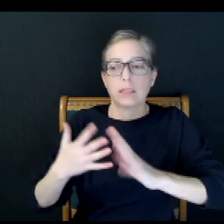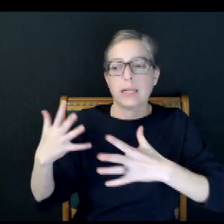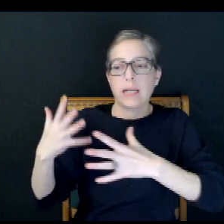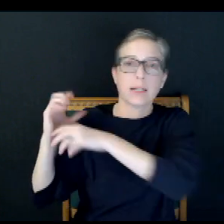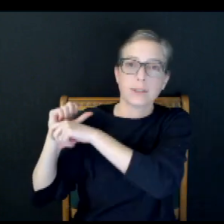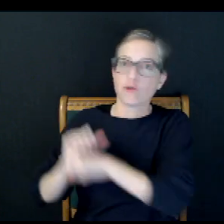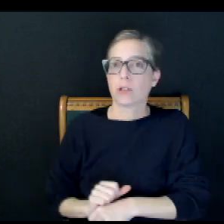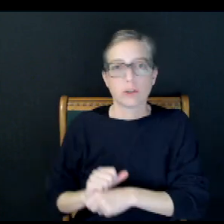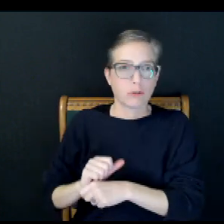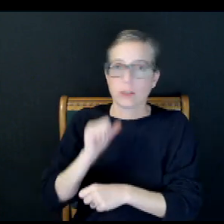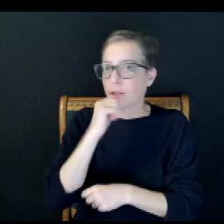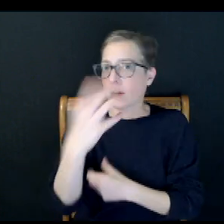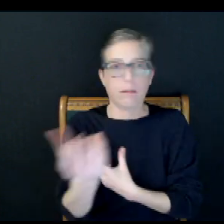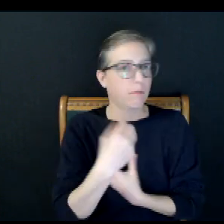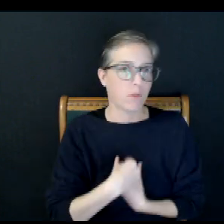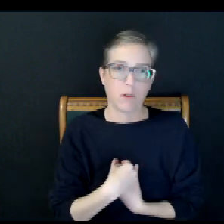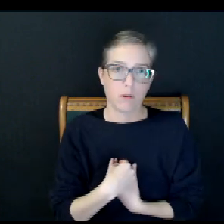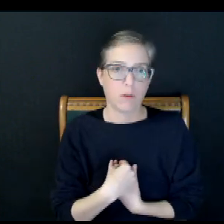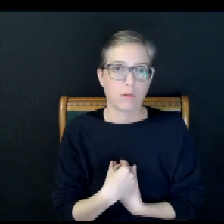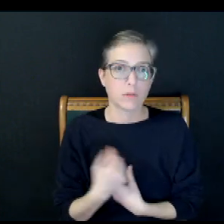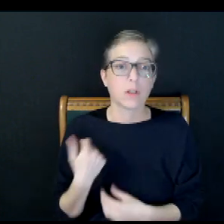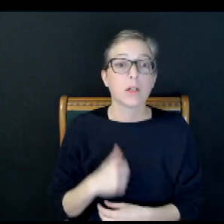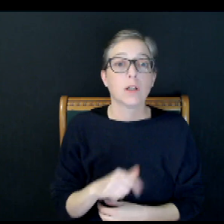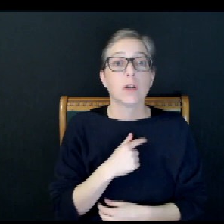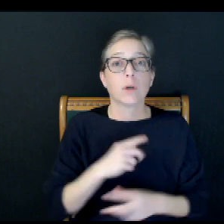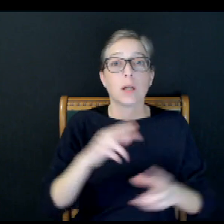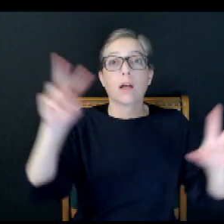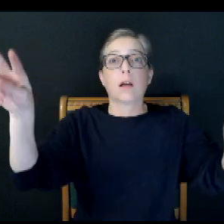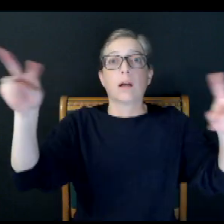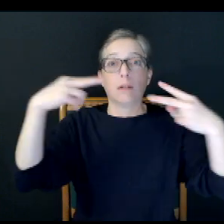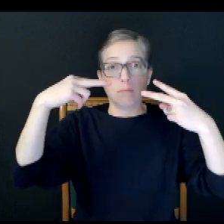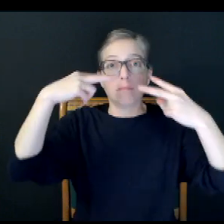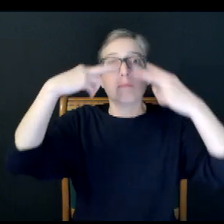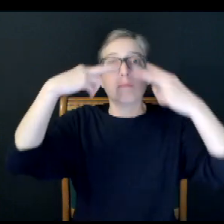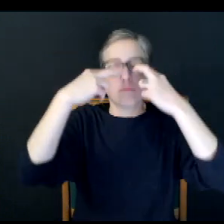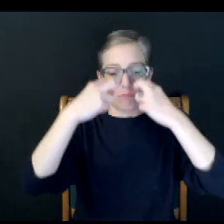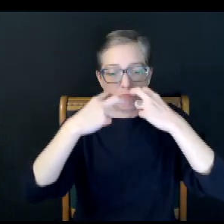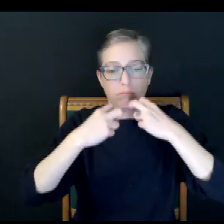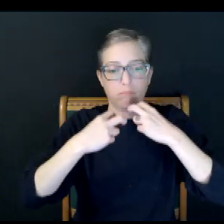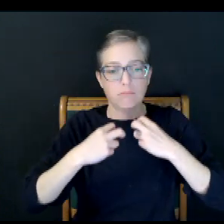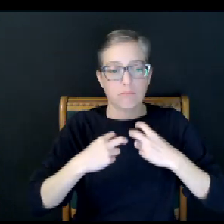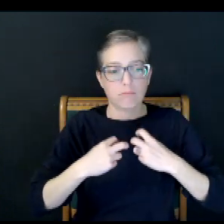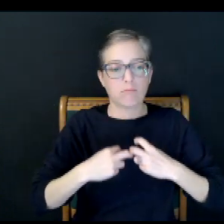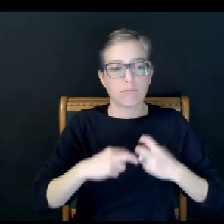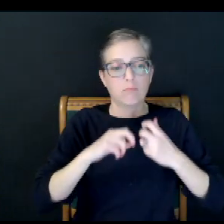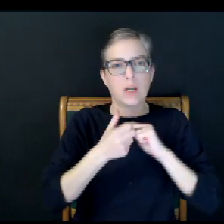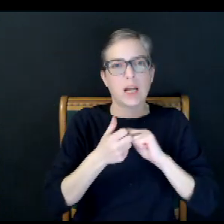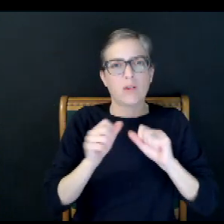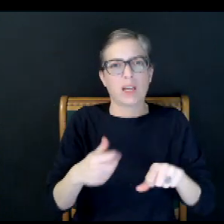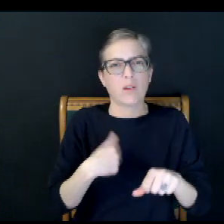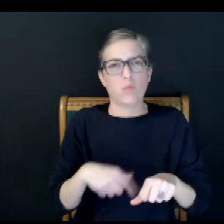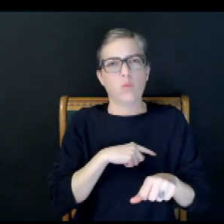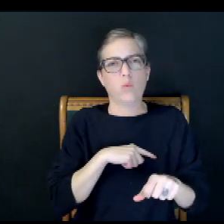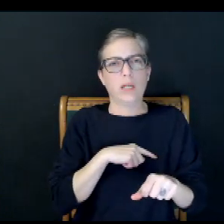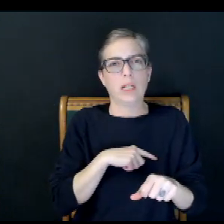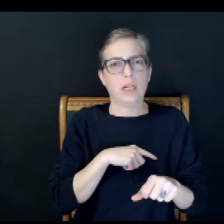We really looked at ourselves as how we can start to build those relationships and trust.